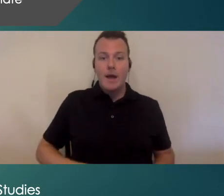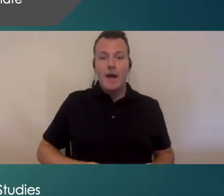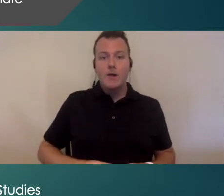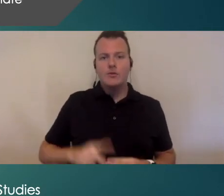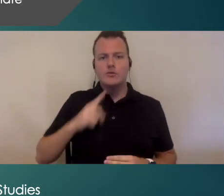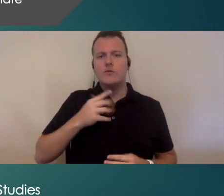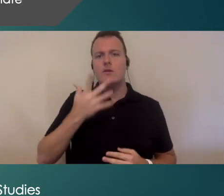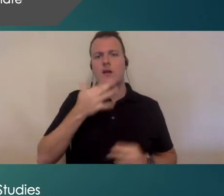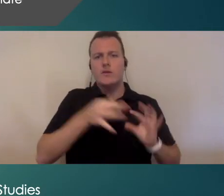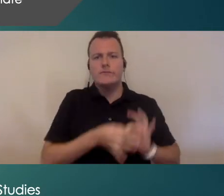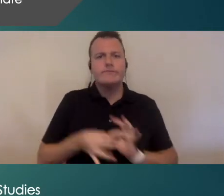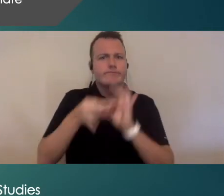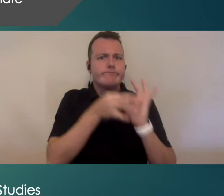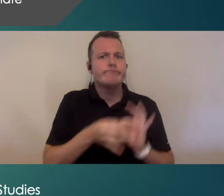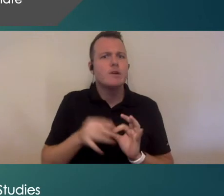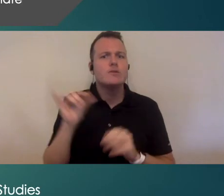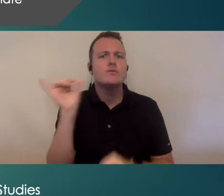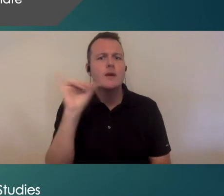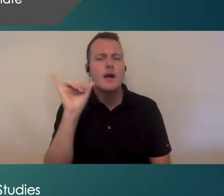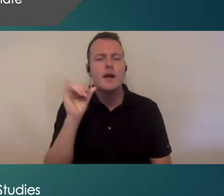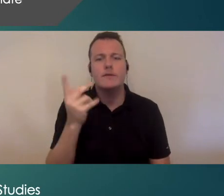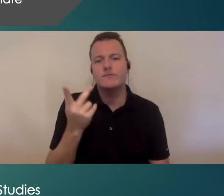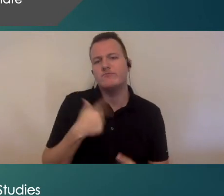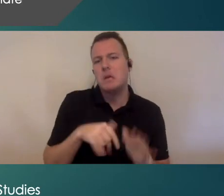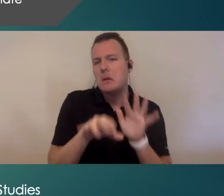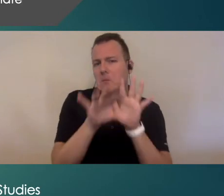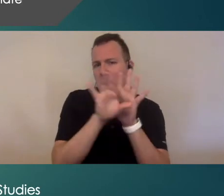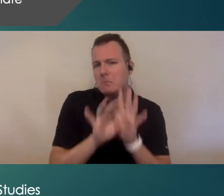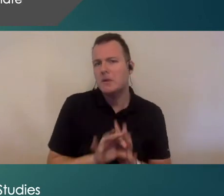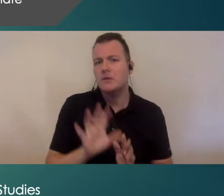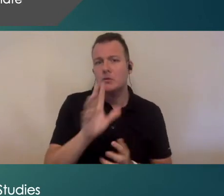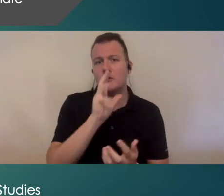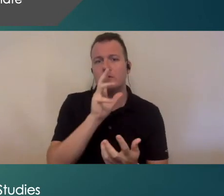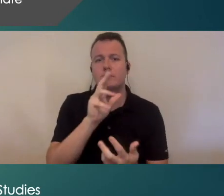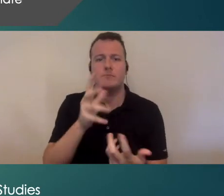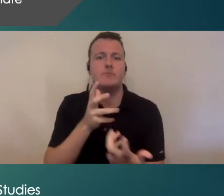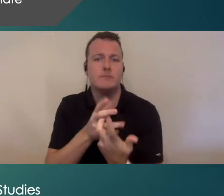as well. So pick the one that is kind of tailored to your personality, but again